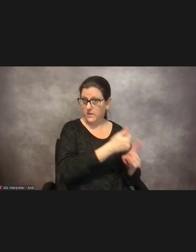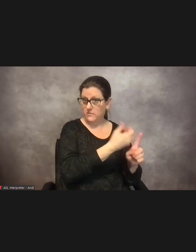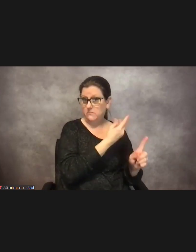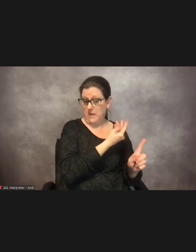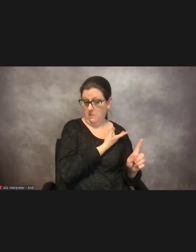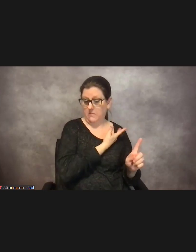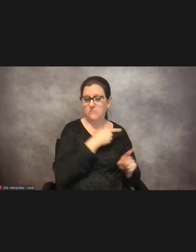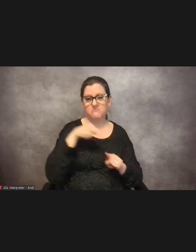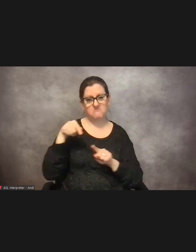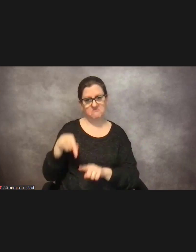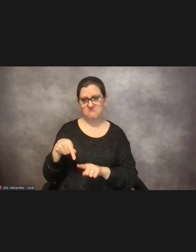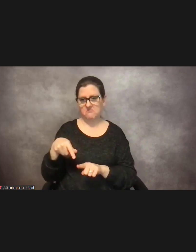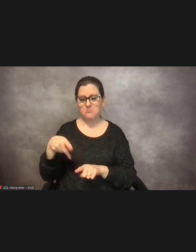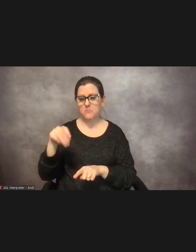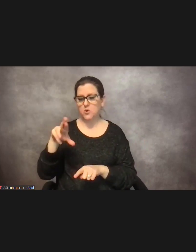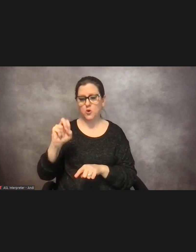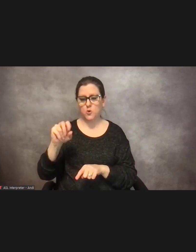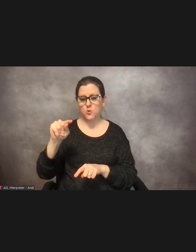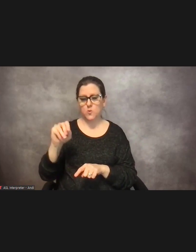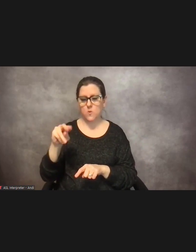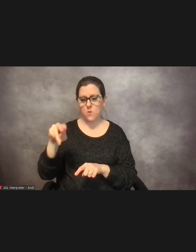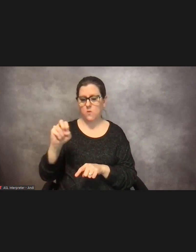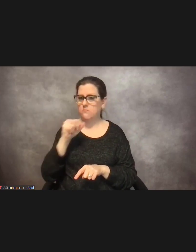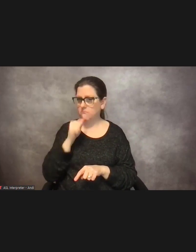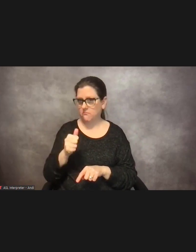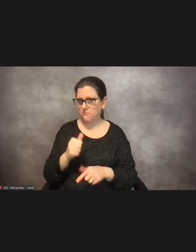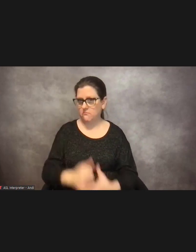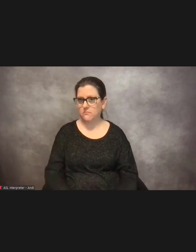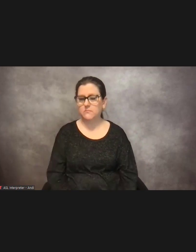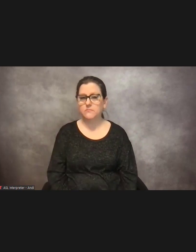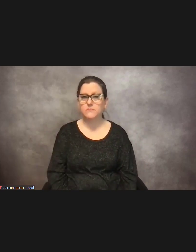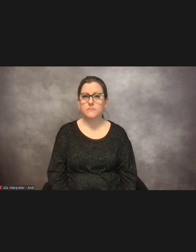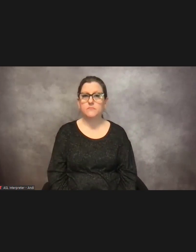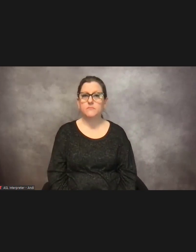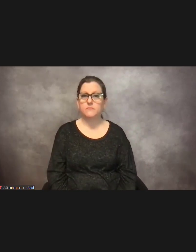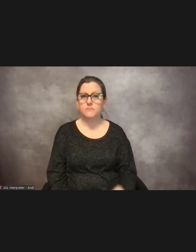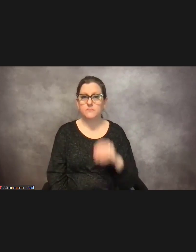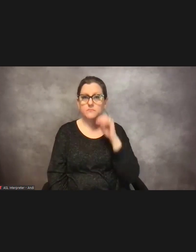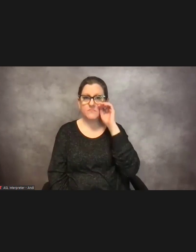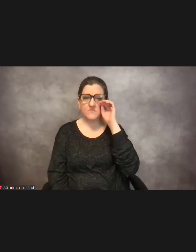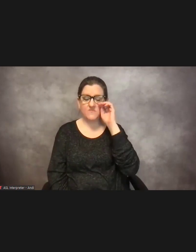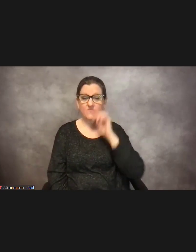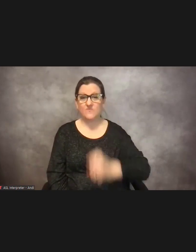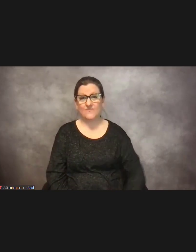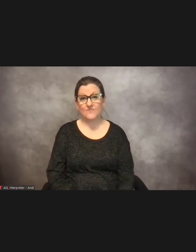screening.